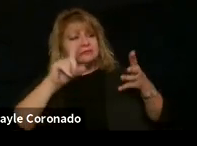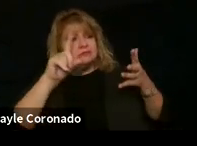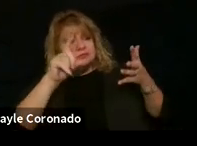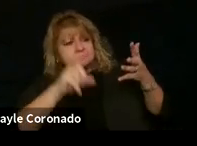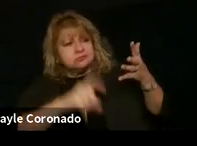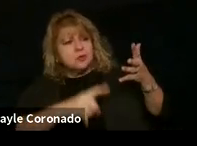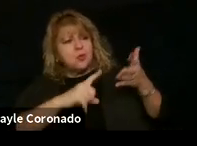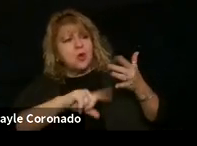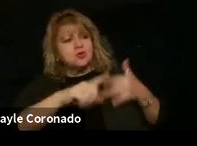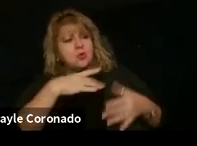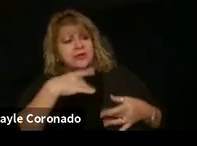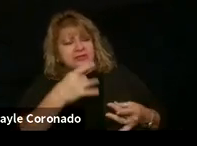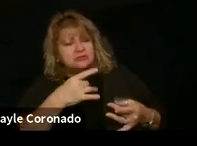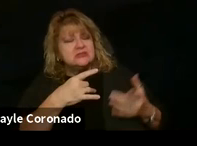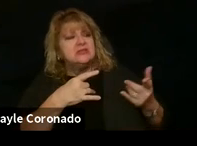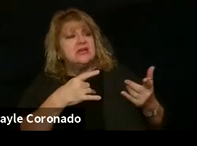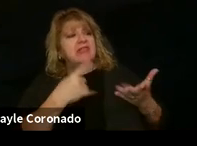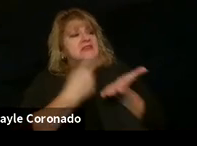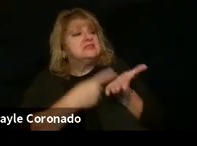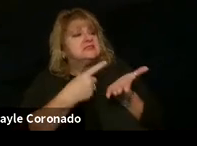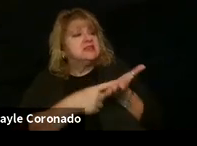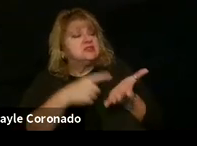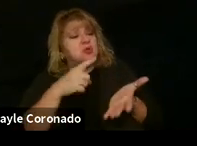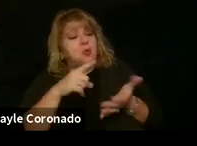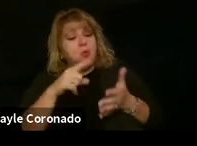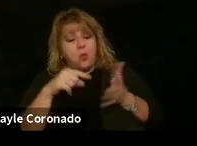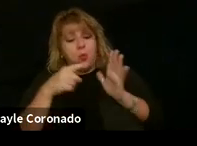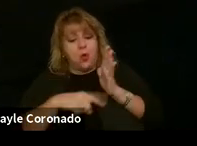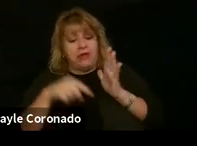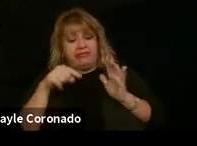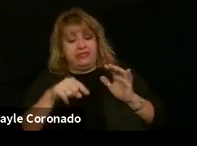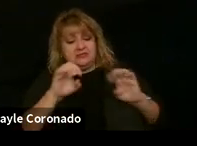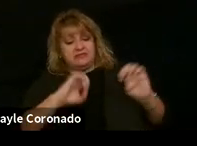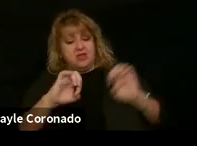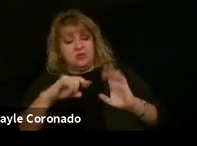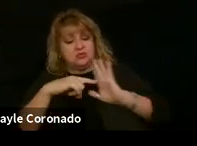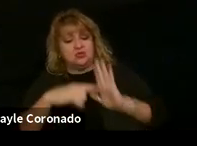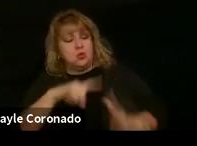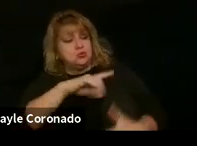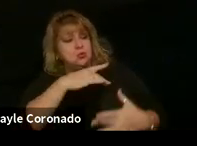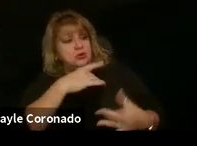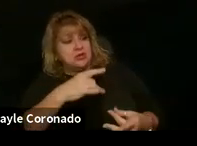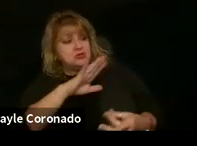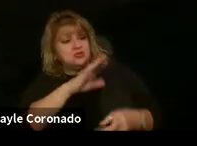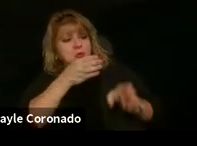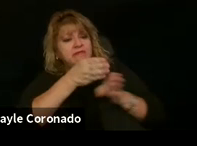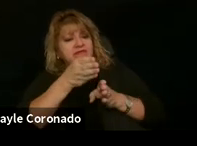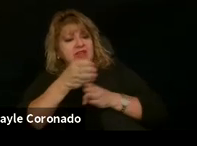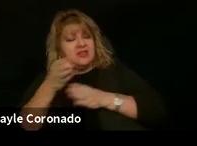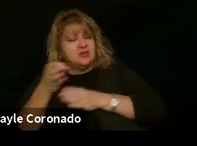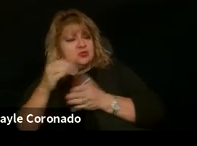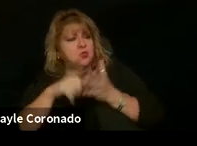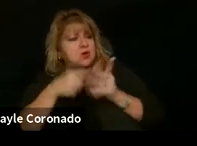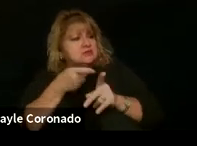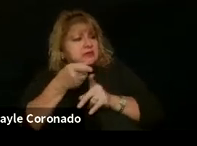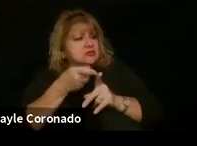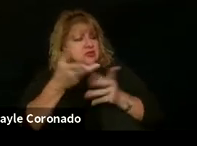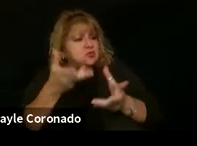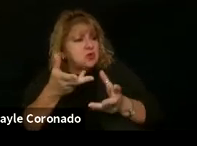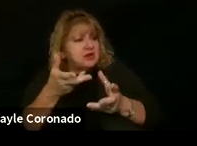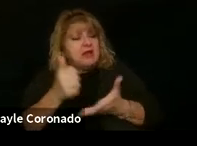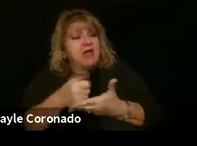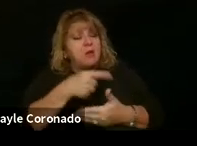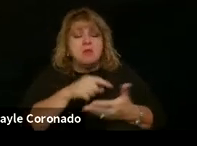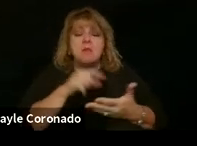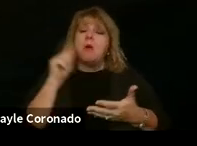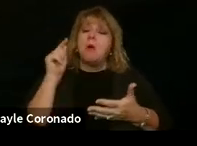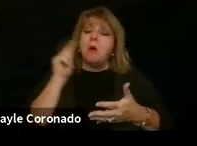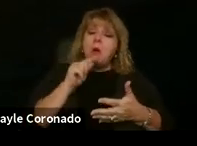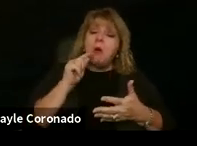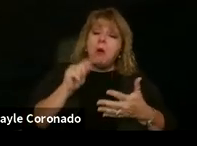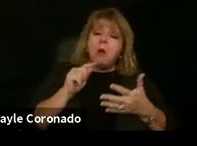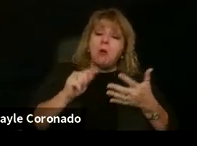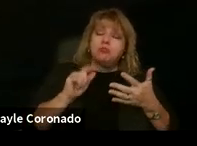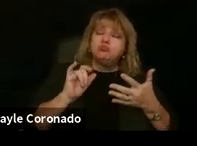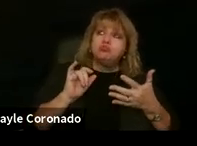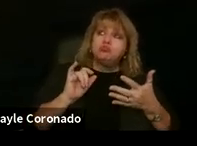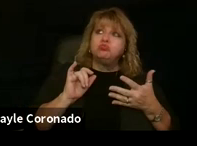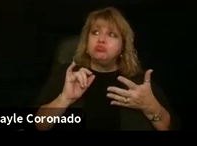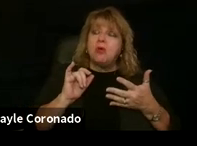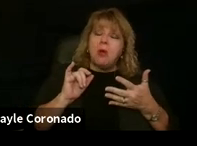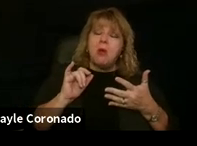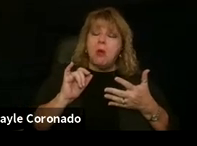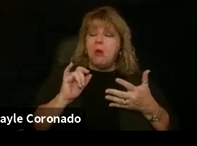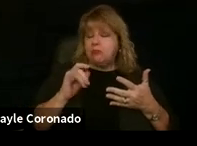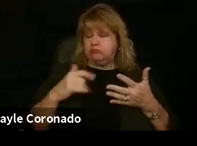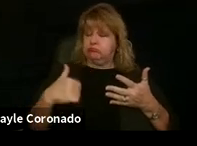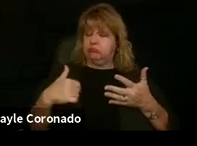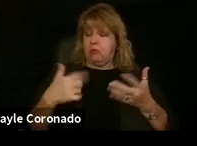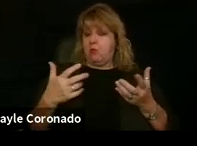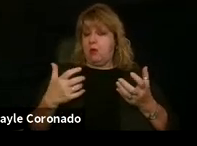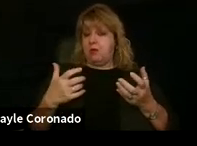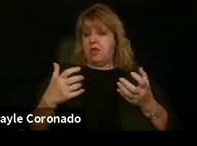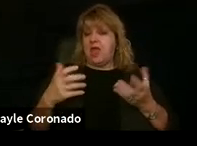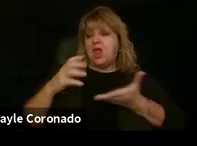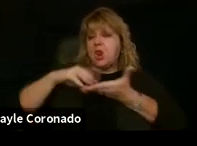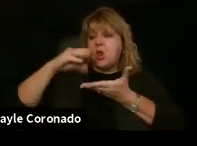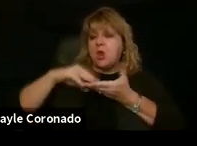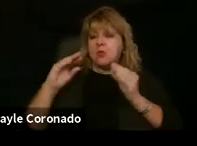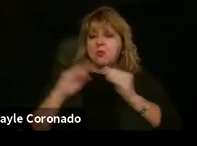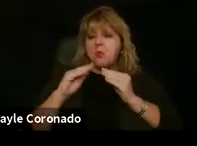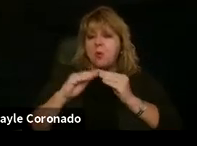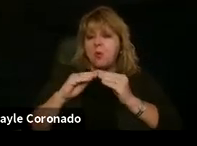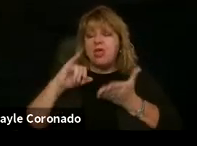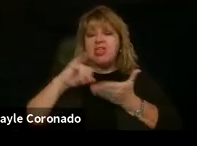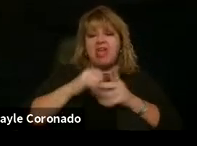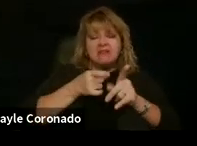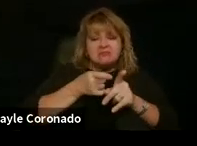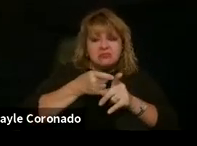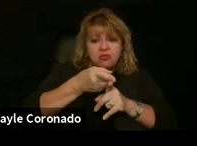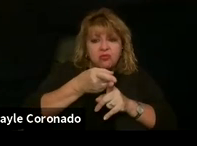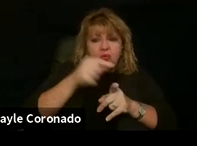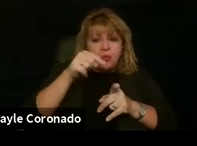It's going to be basically looking at whatever fields that person may be interested in going into it just kind of helping him to them to get a better understanding, and a more knowledge about what that may even entail.